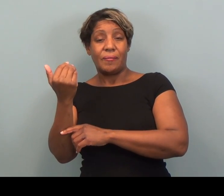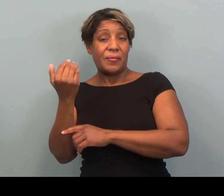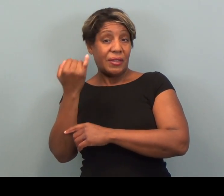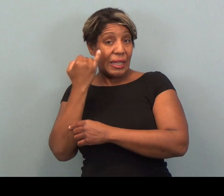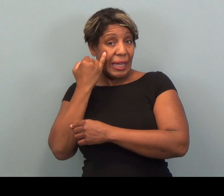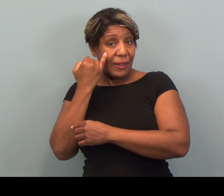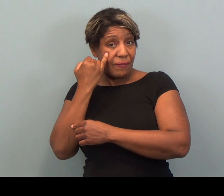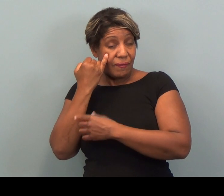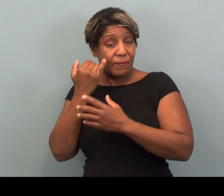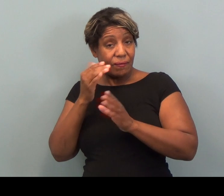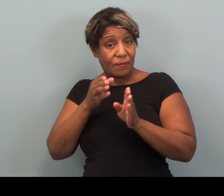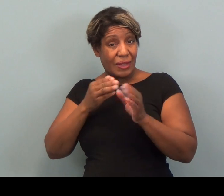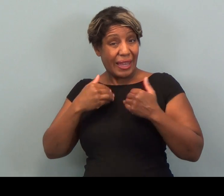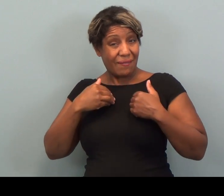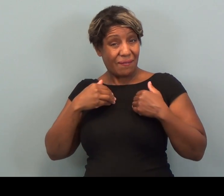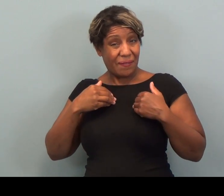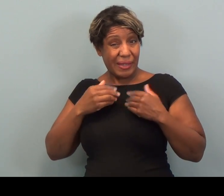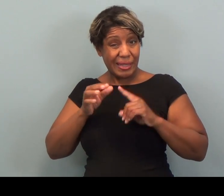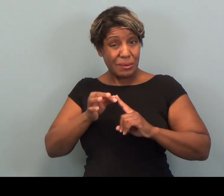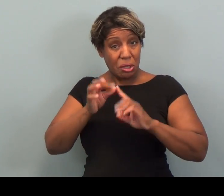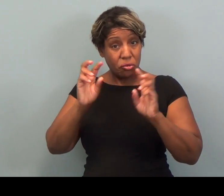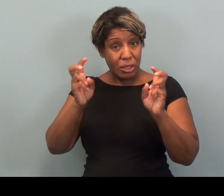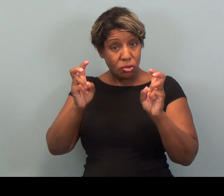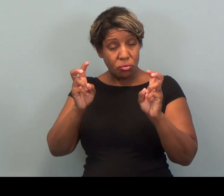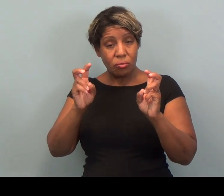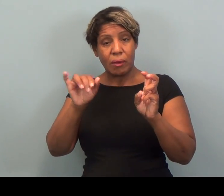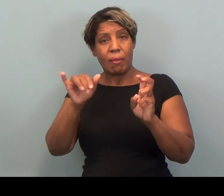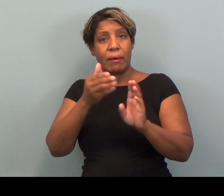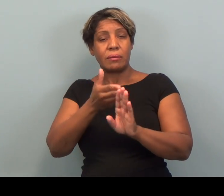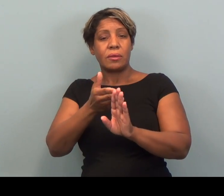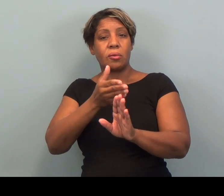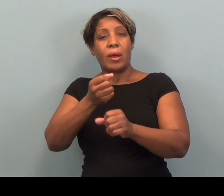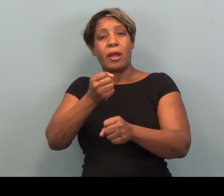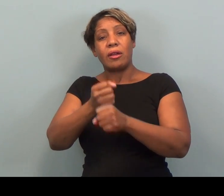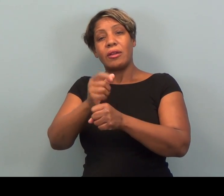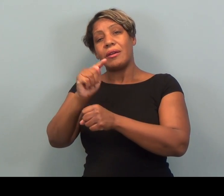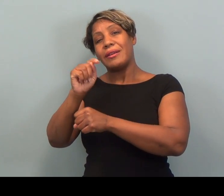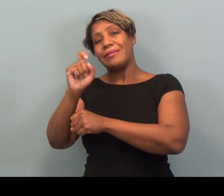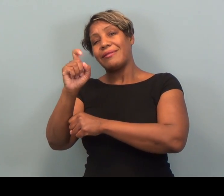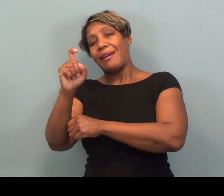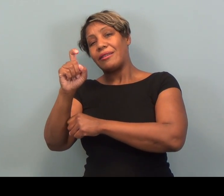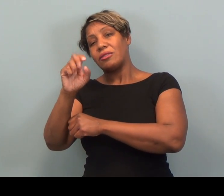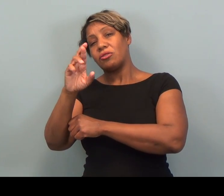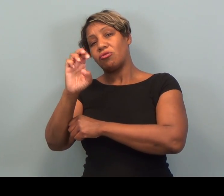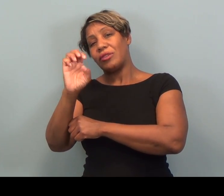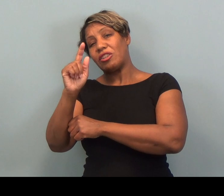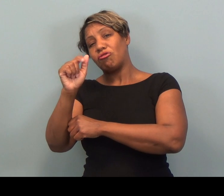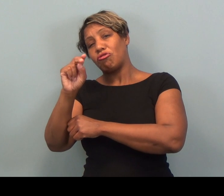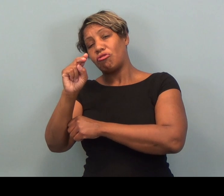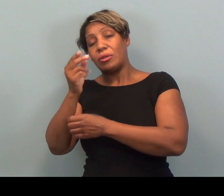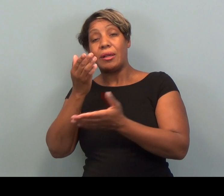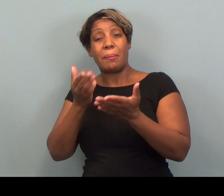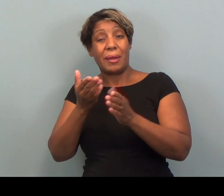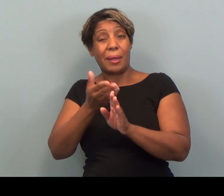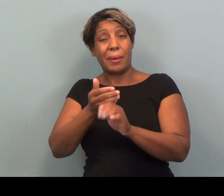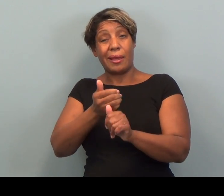If you have a specialty issue such as a prior year tax return, you know, or you've got a back tax issue